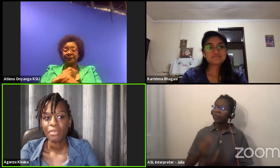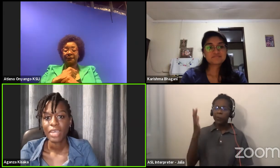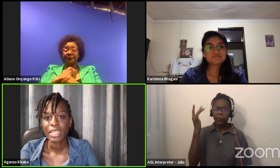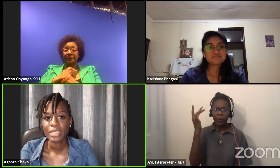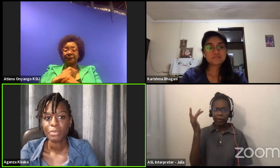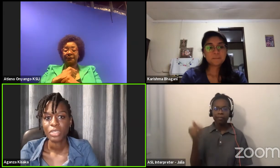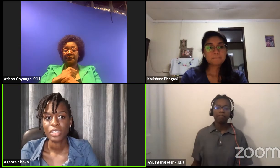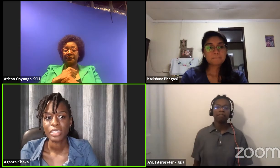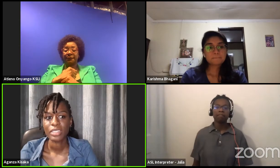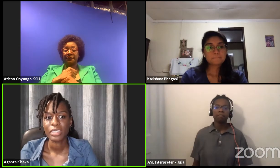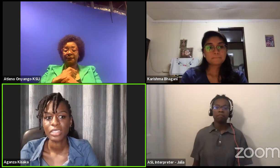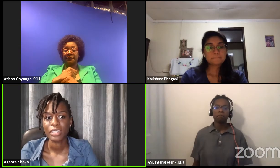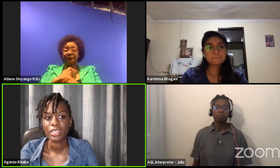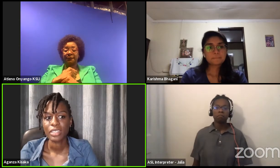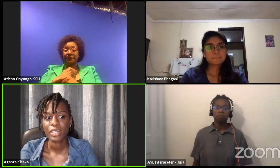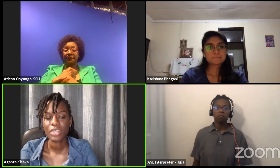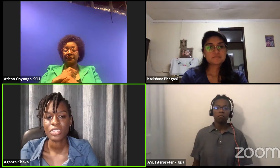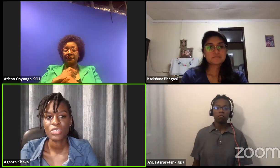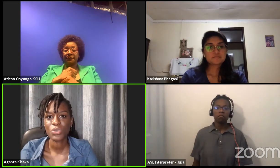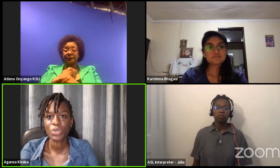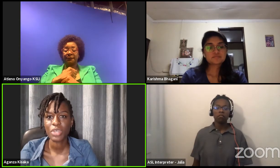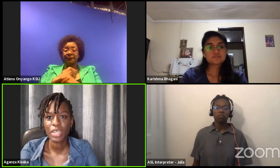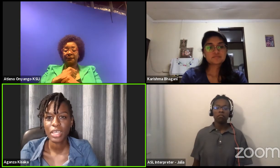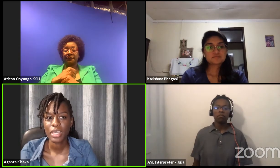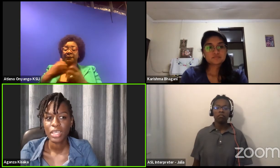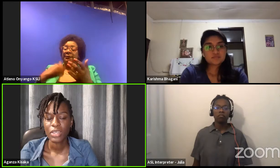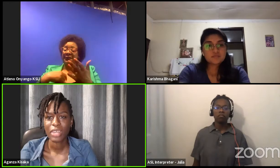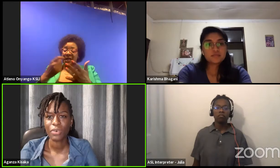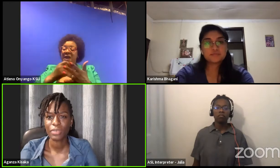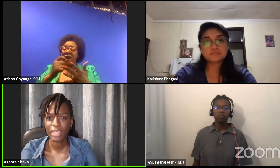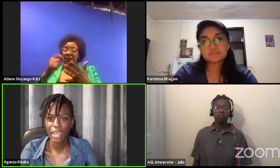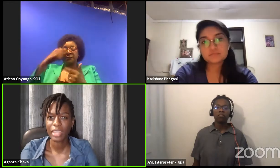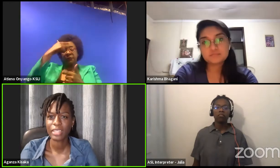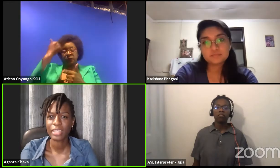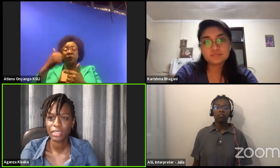I write because there's a story that only I can tell.